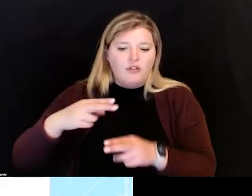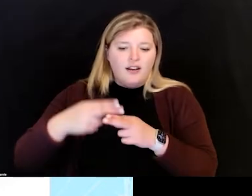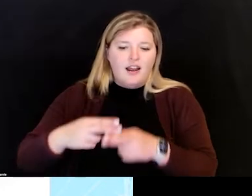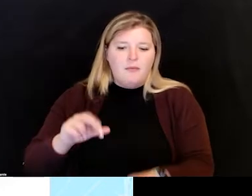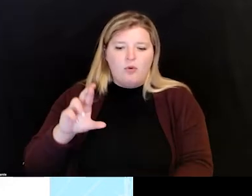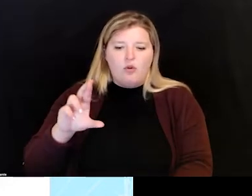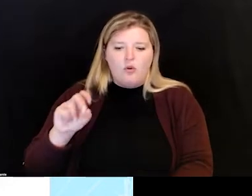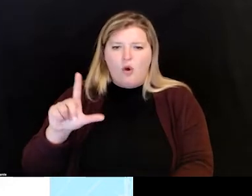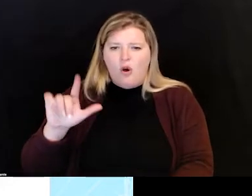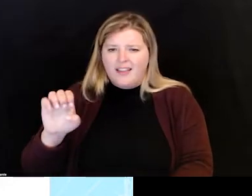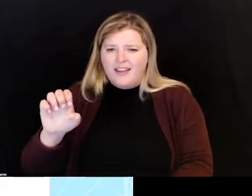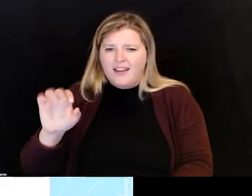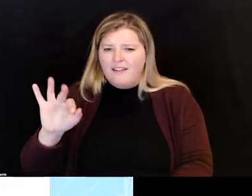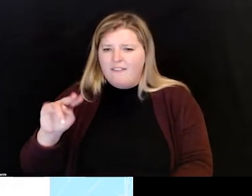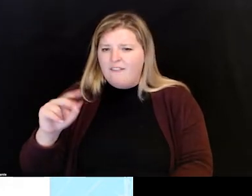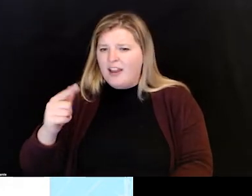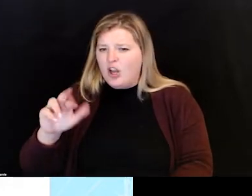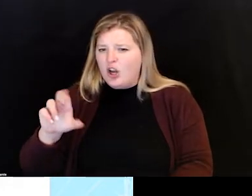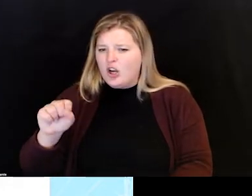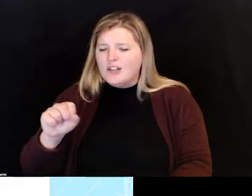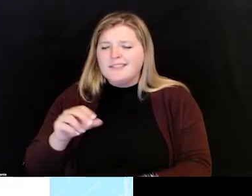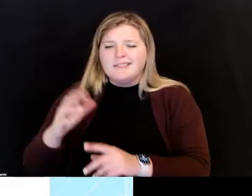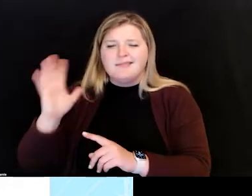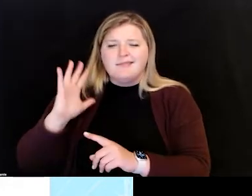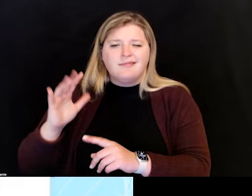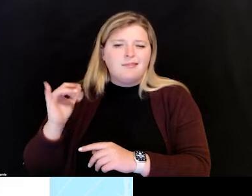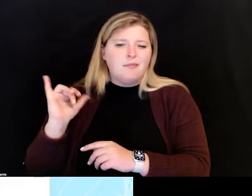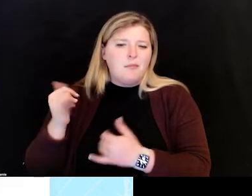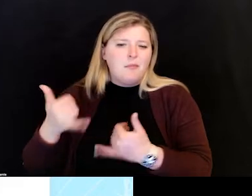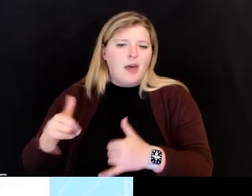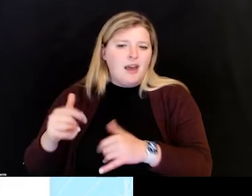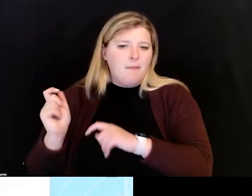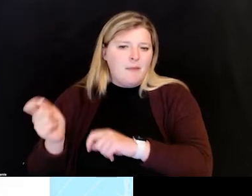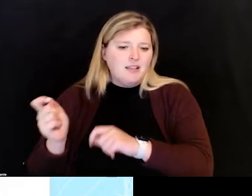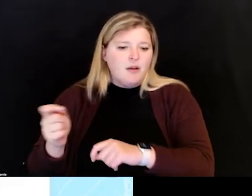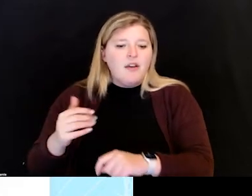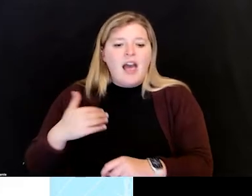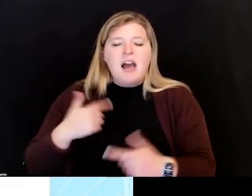he played for the Milwaukee Brewers, and he had this massive Captain Hook mustache,